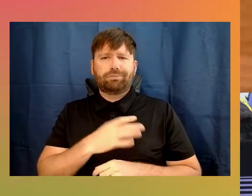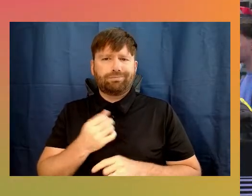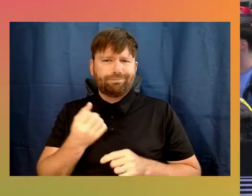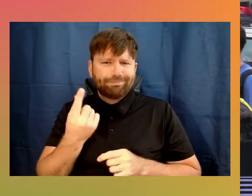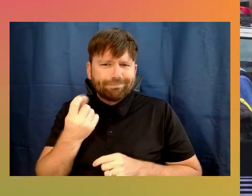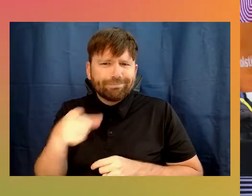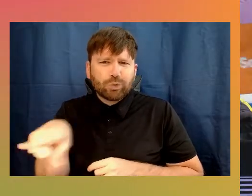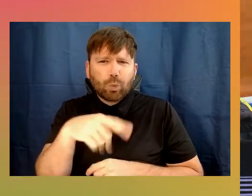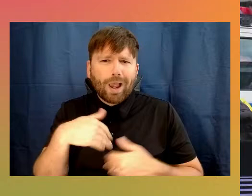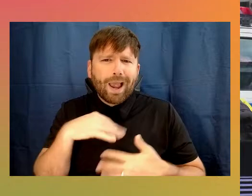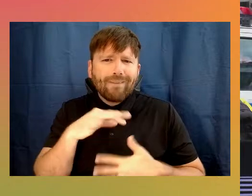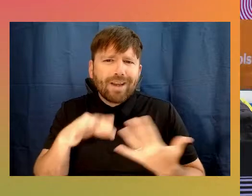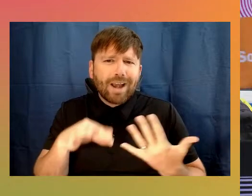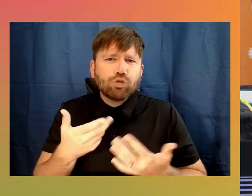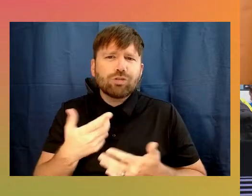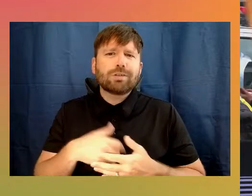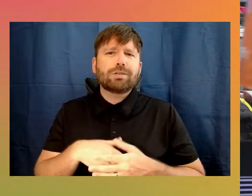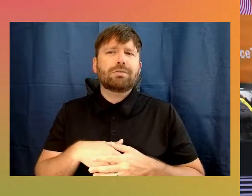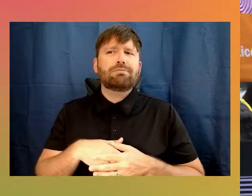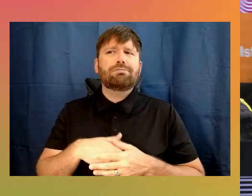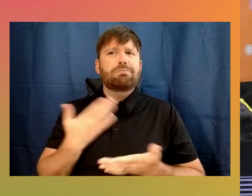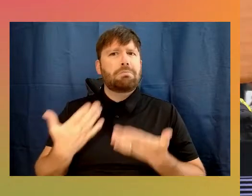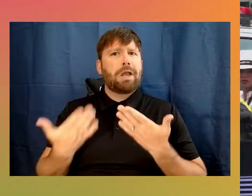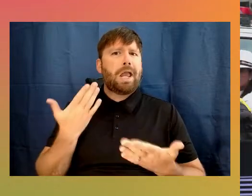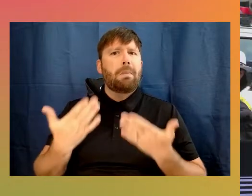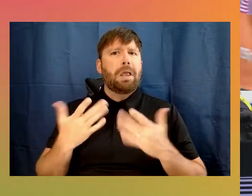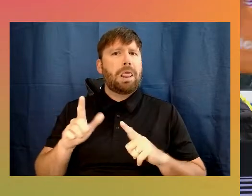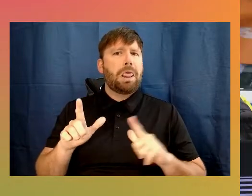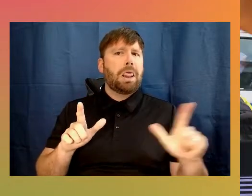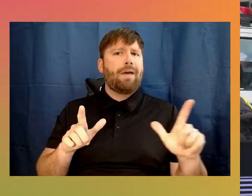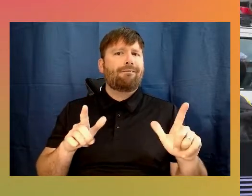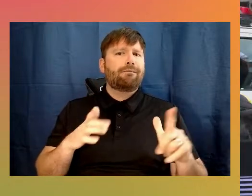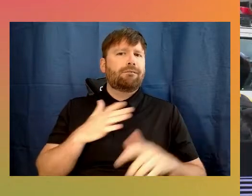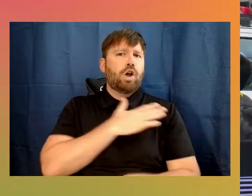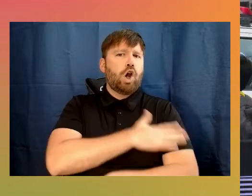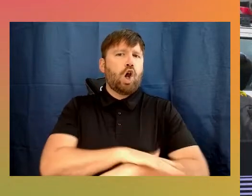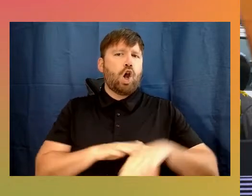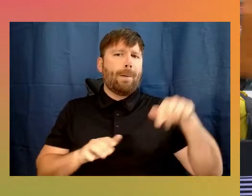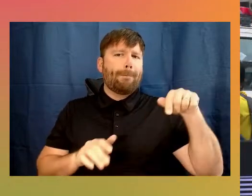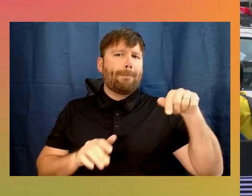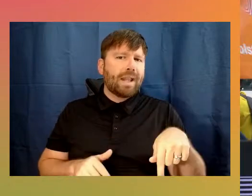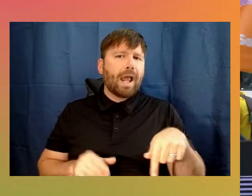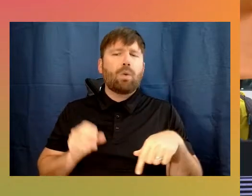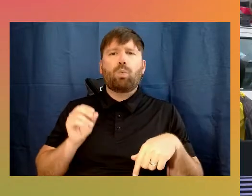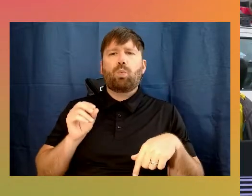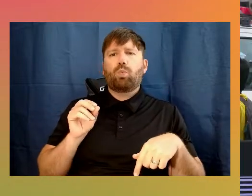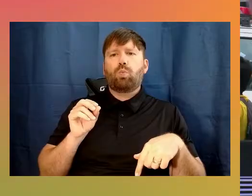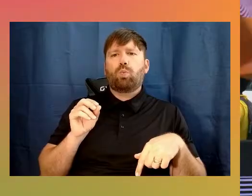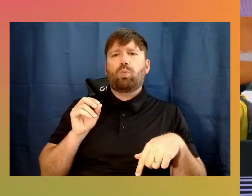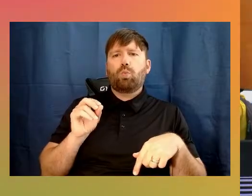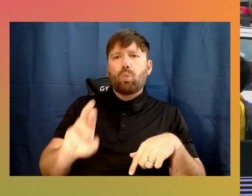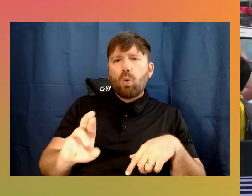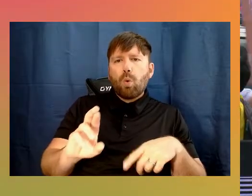MODIFIED SIDE ANGLE. AND AS WITH EVERYTHING, YOU HAVE OPTIONS HERE.